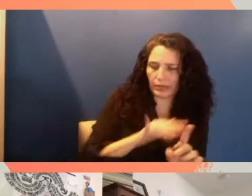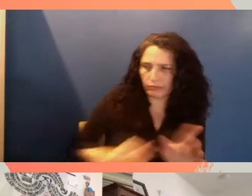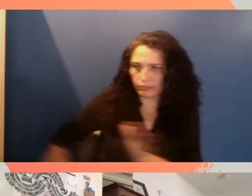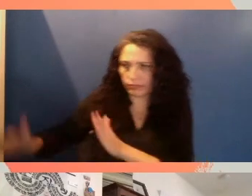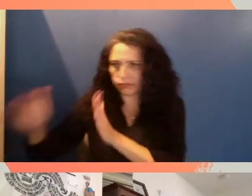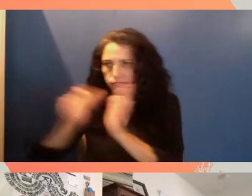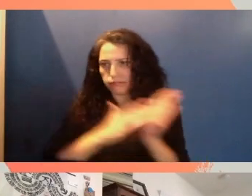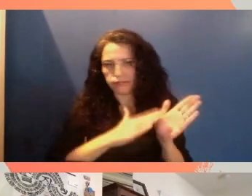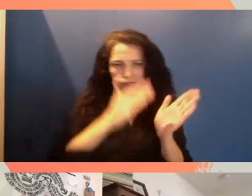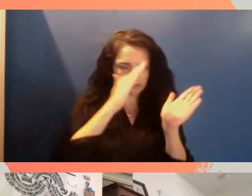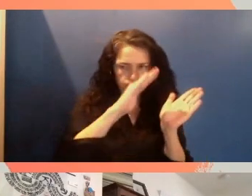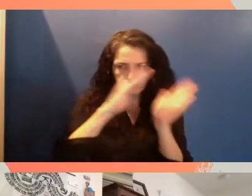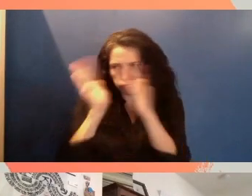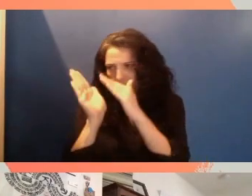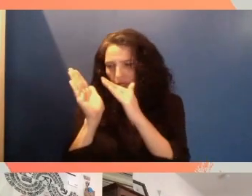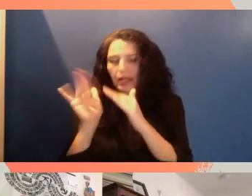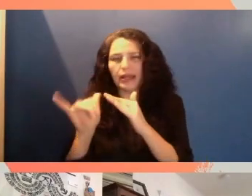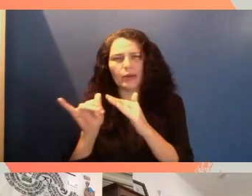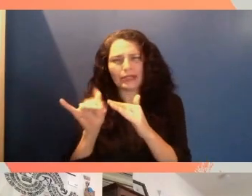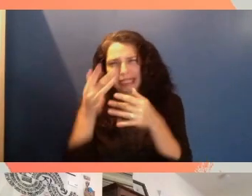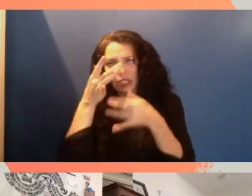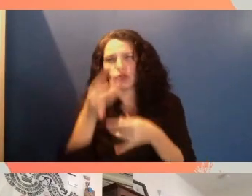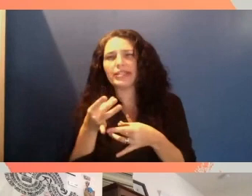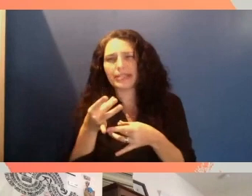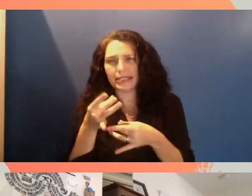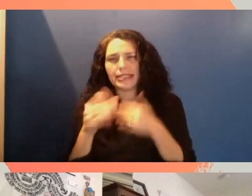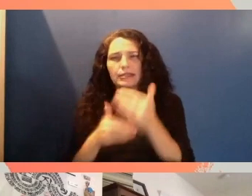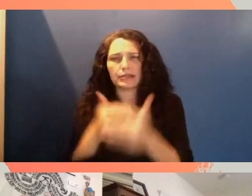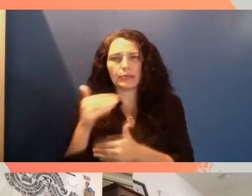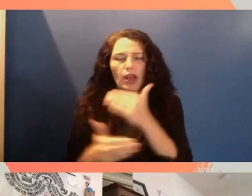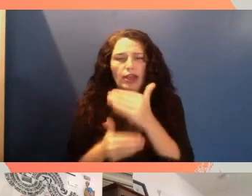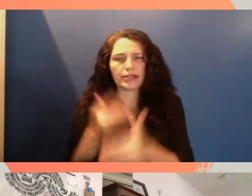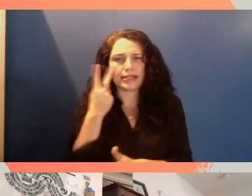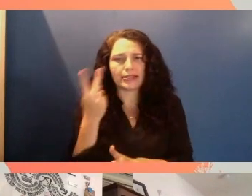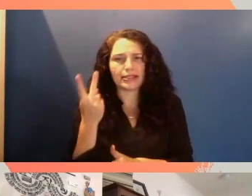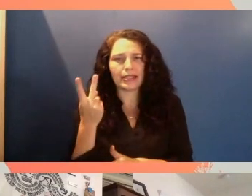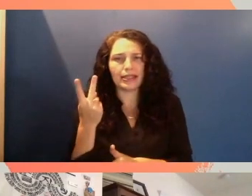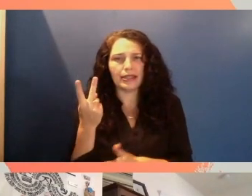to sort of, who can we, not leave out with intention, right?